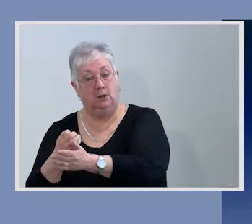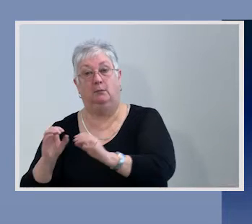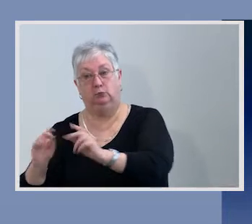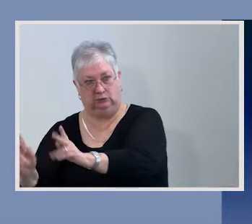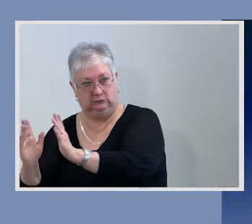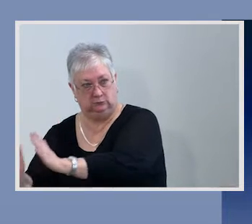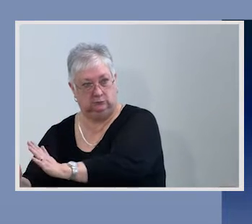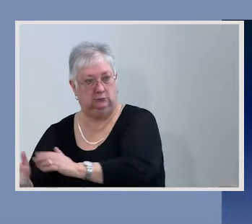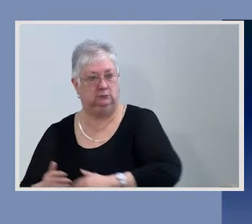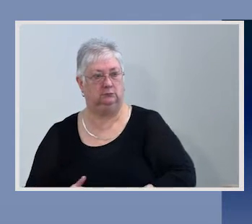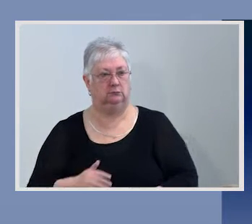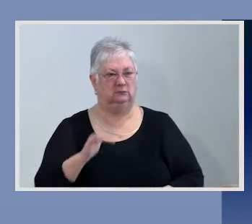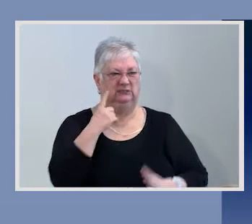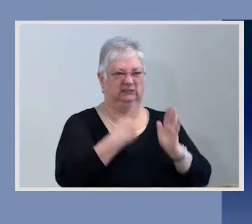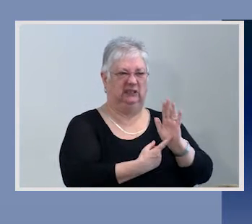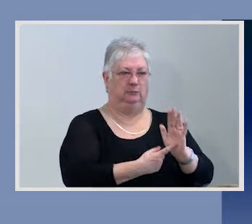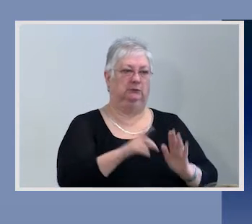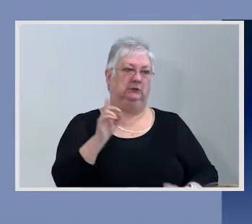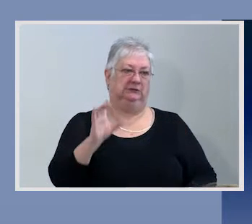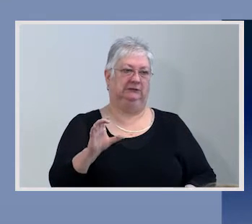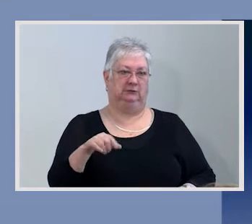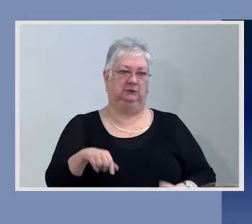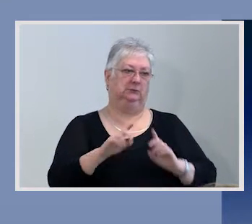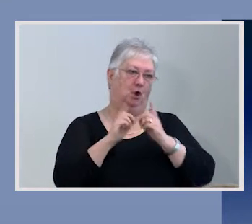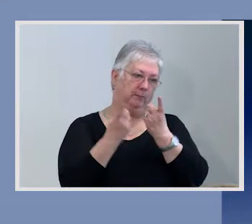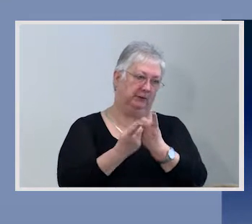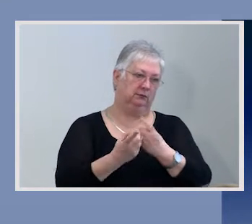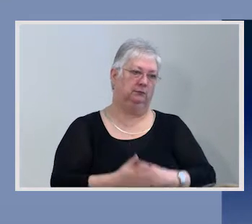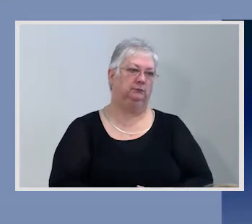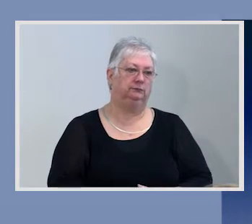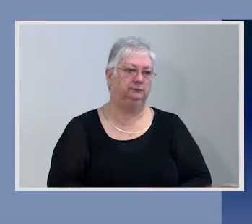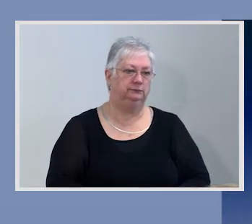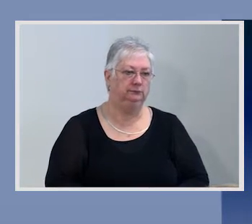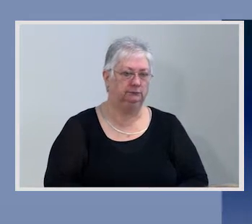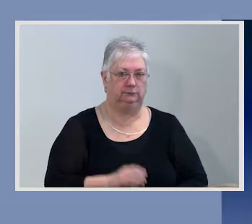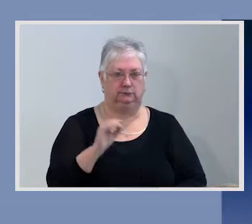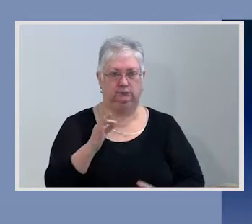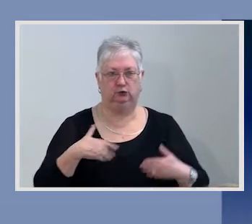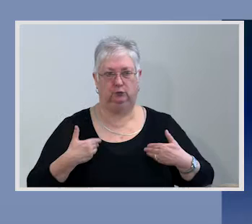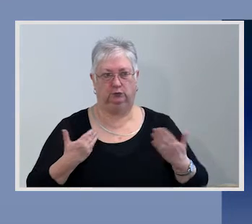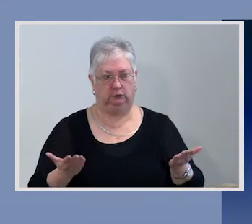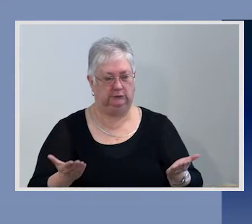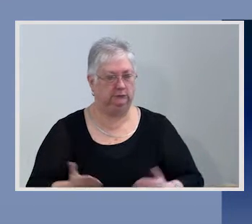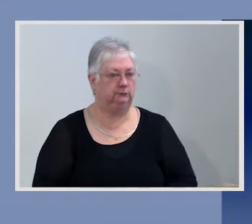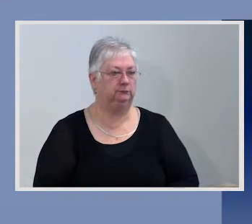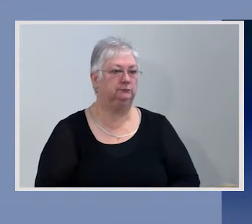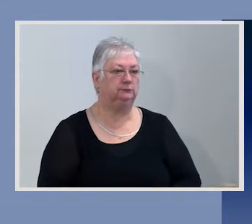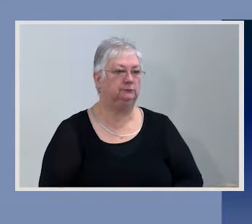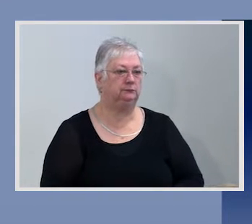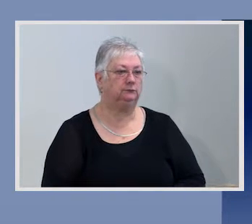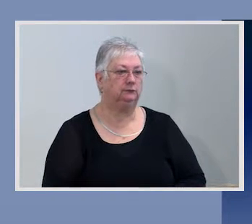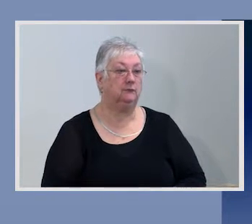TODAY, THE DEPARTMENT OF SMALL AND LOCAL BUSINESS DEVELOPMENT, OFFICE OF PLANNING, ACTIVITIES LIKE THAT.